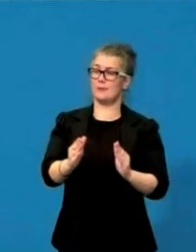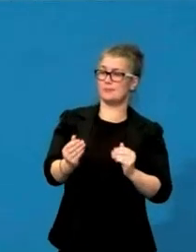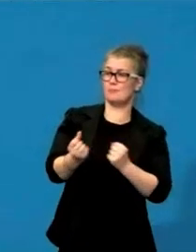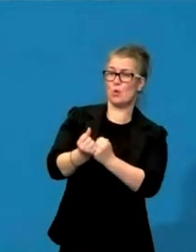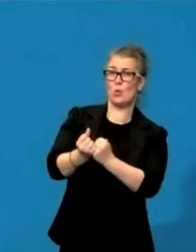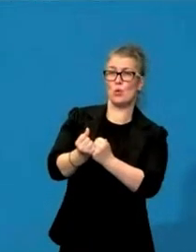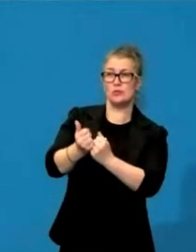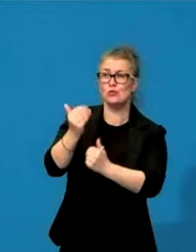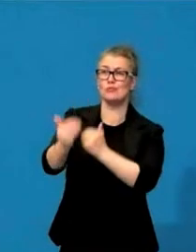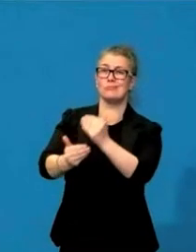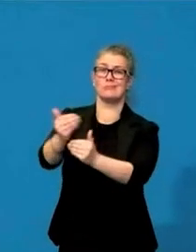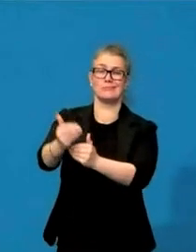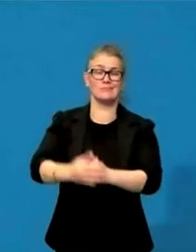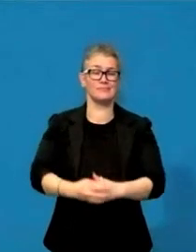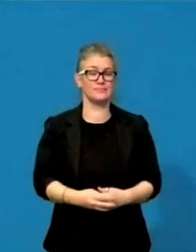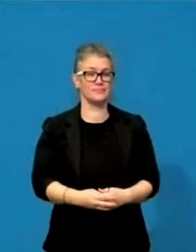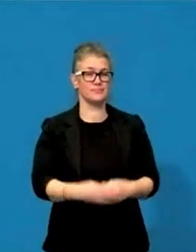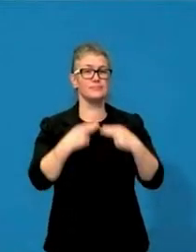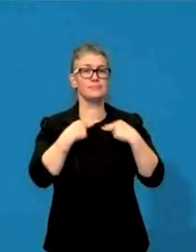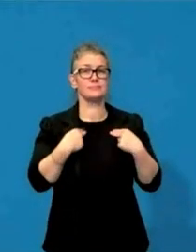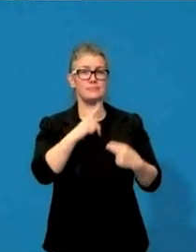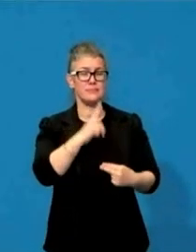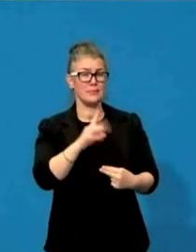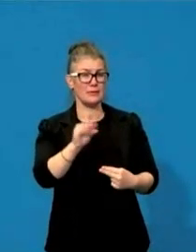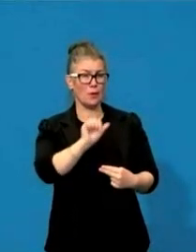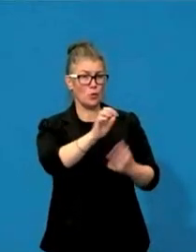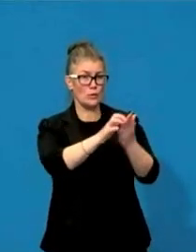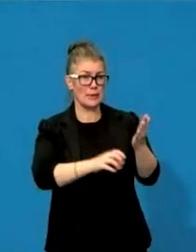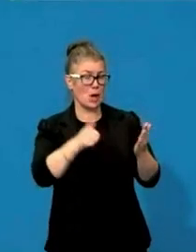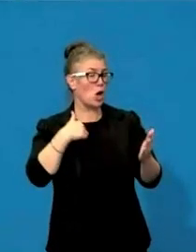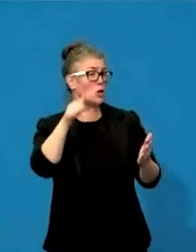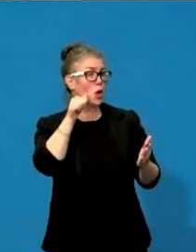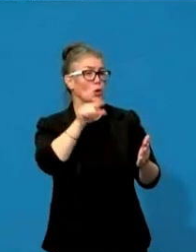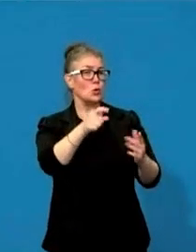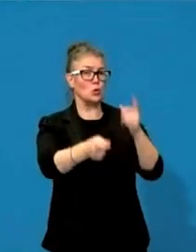Because I know from your statement, you're concerned what would happen to Tristan and